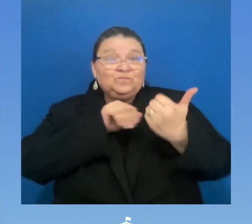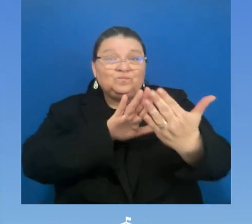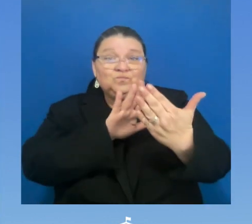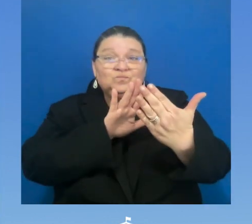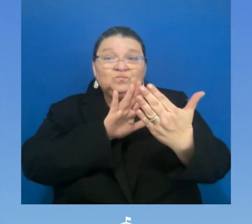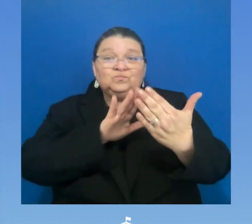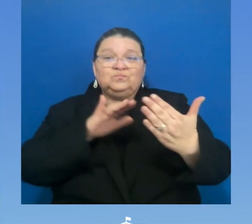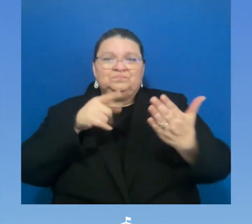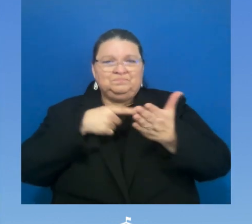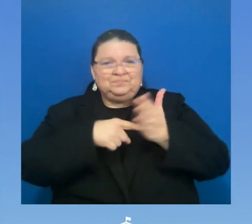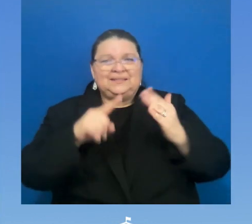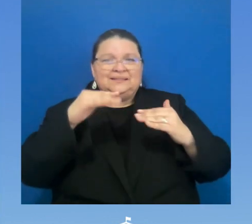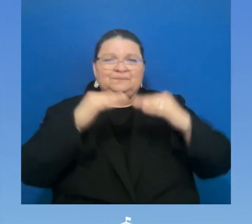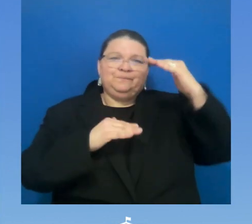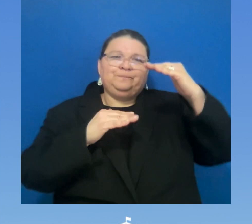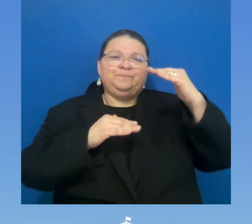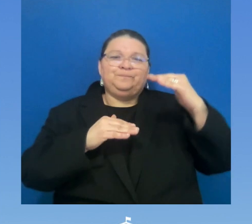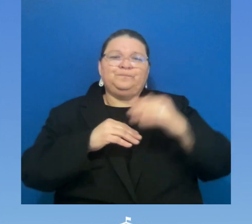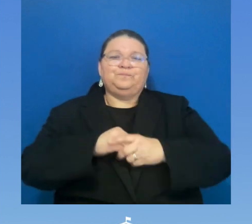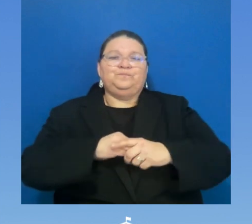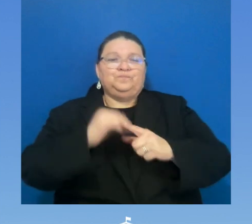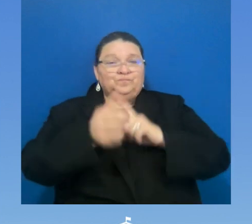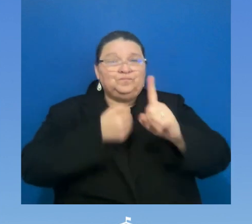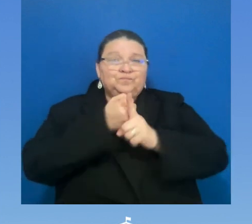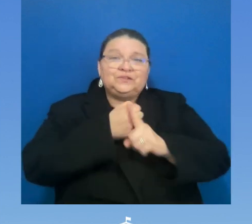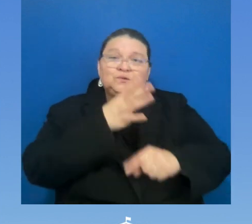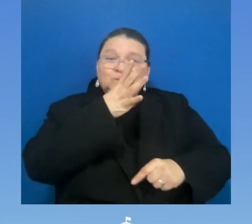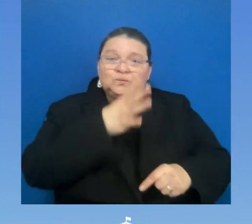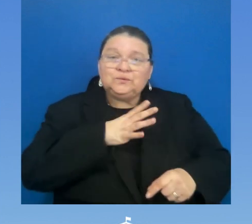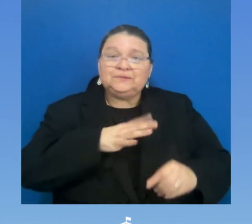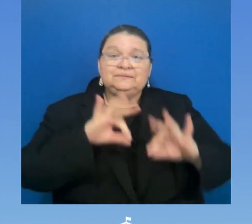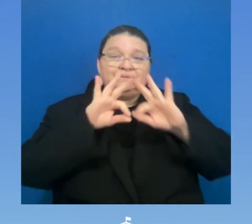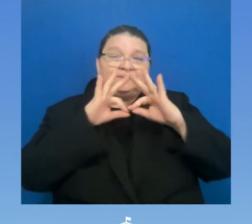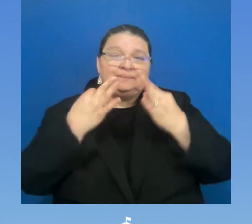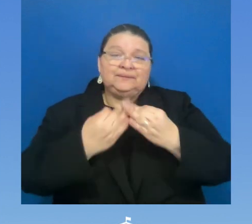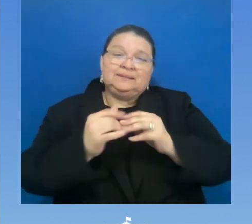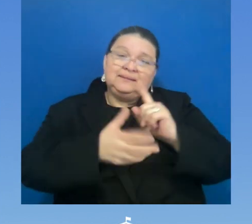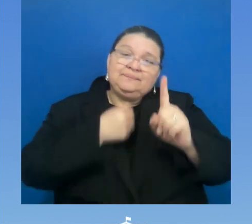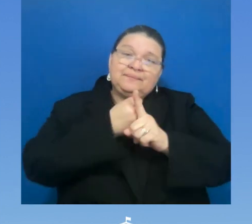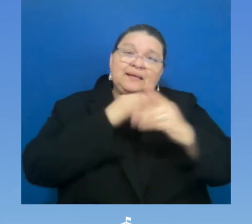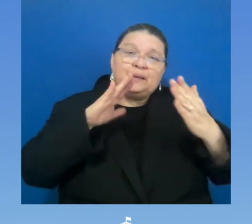This is not only a matter of economic competitiveness, it's an issue of fairness